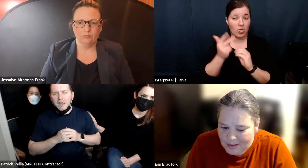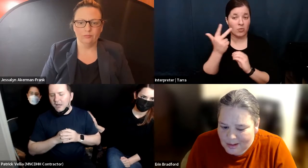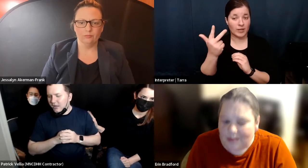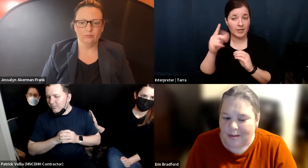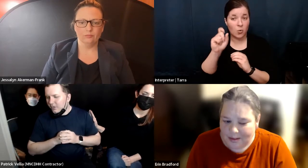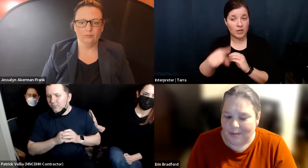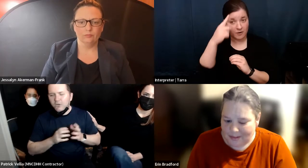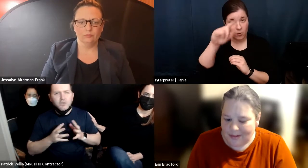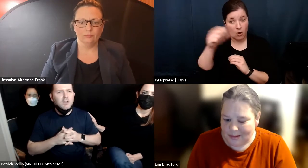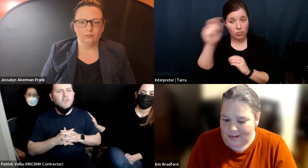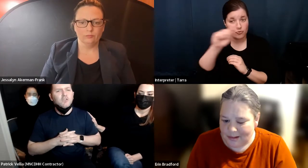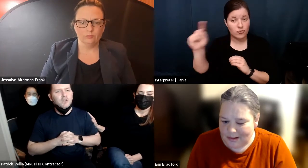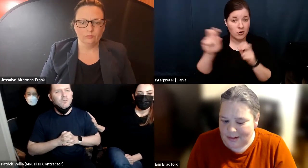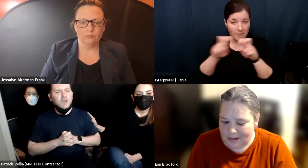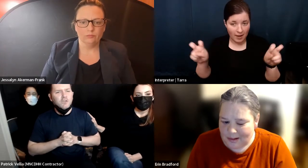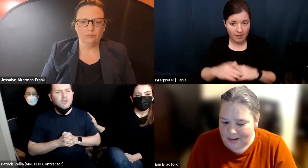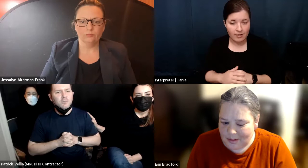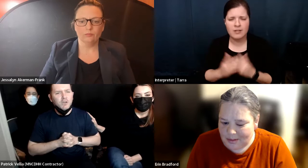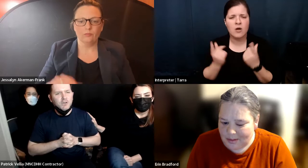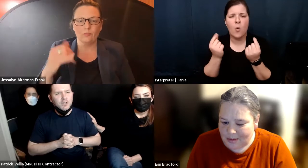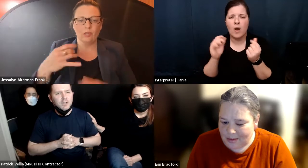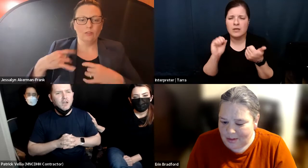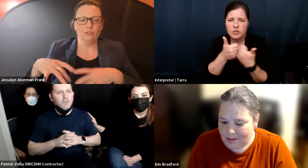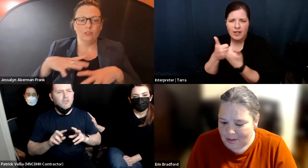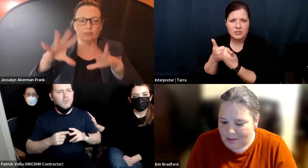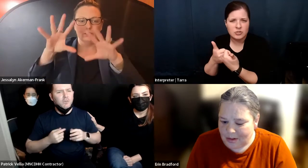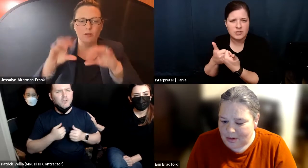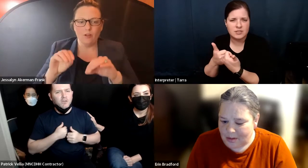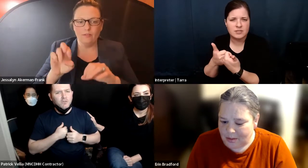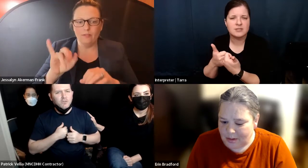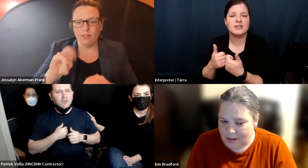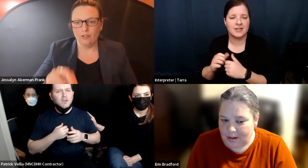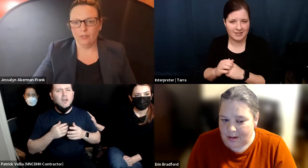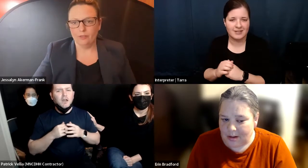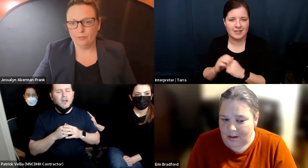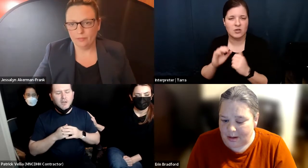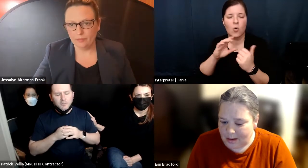So we'll move on to question 3. What challenges do you face in the community?